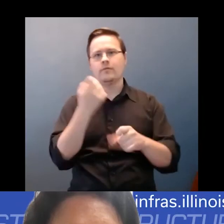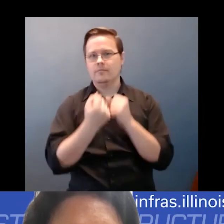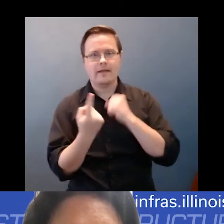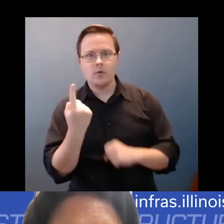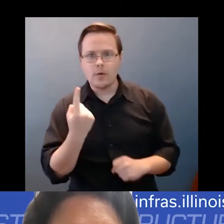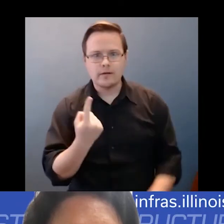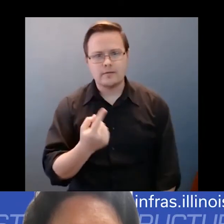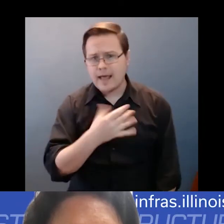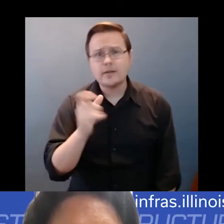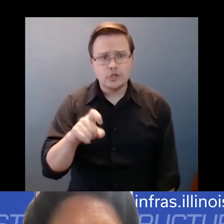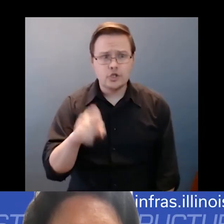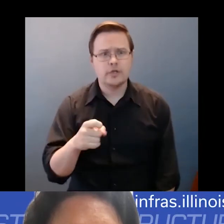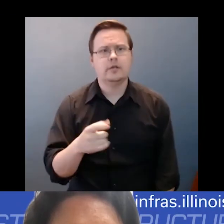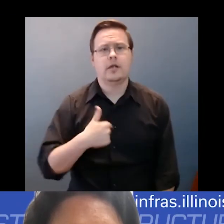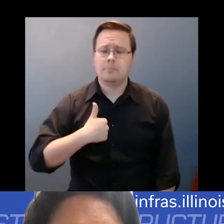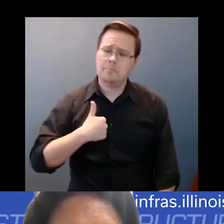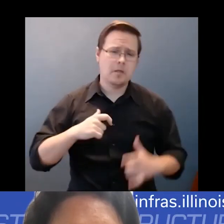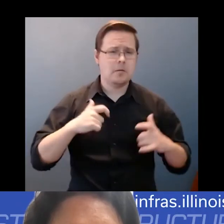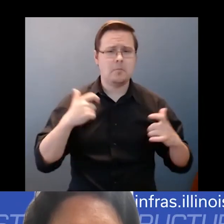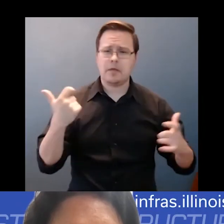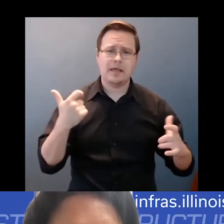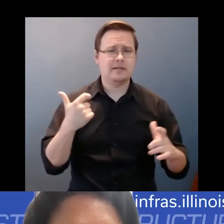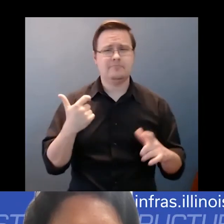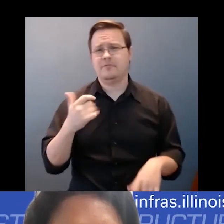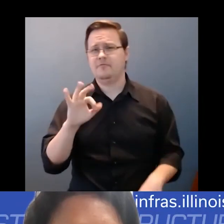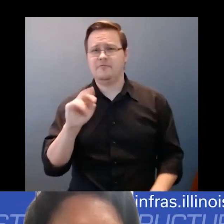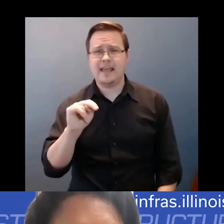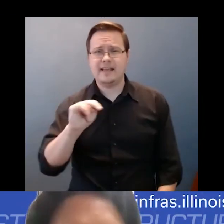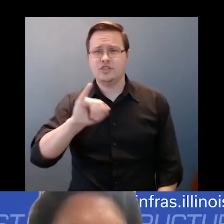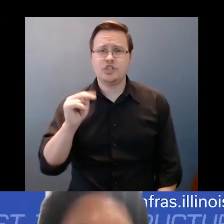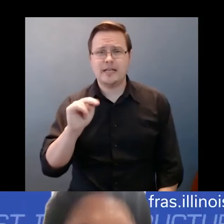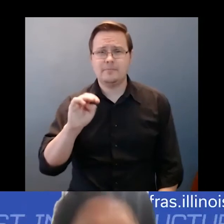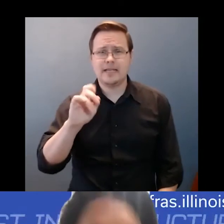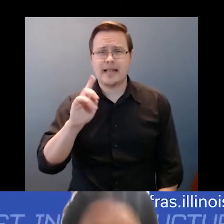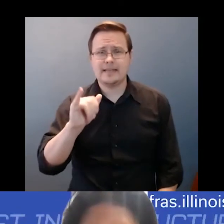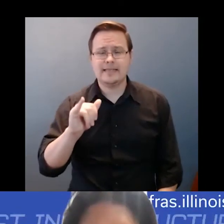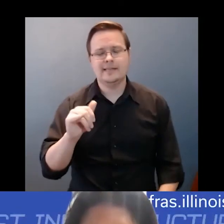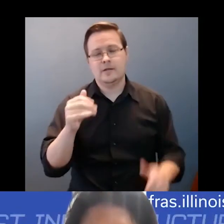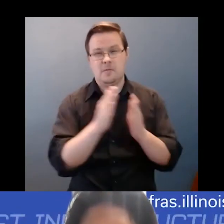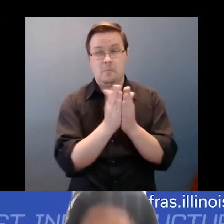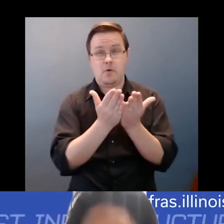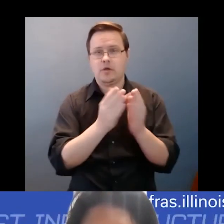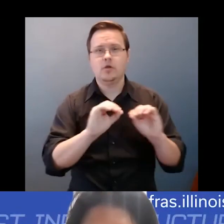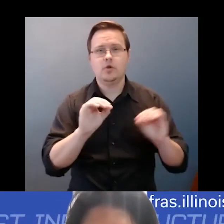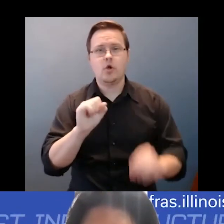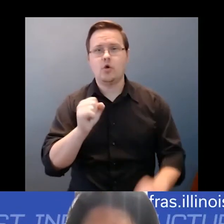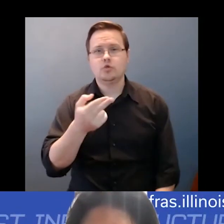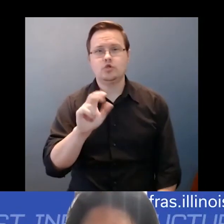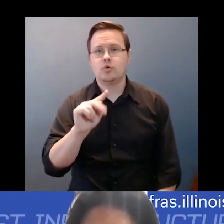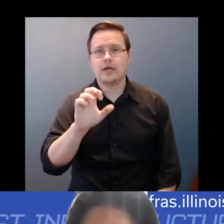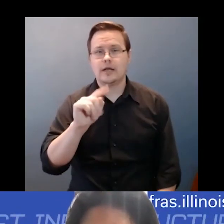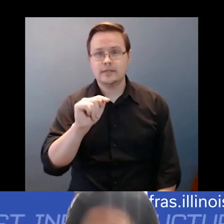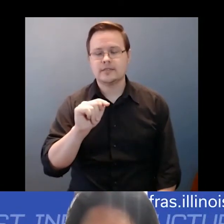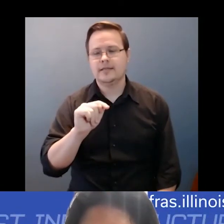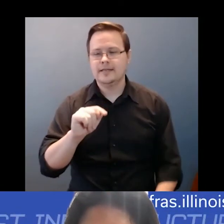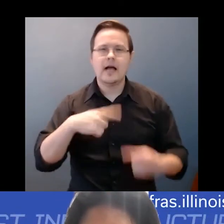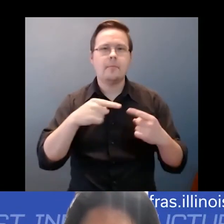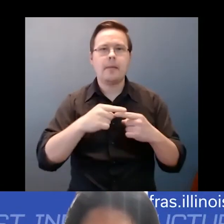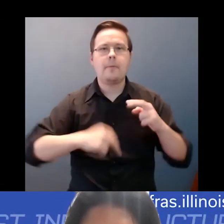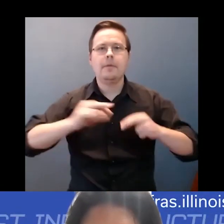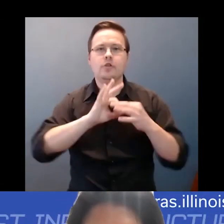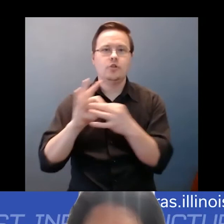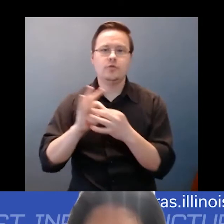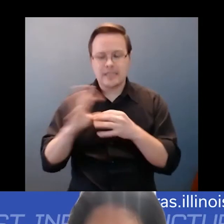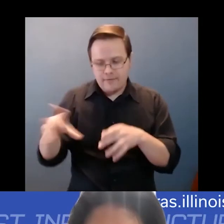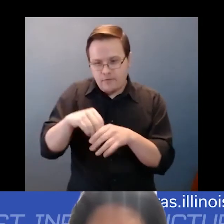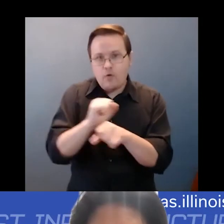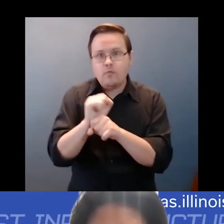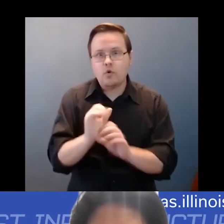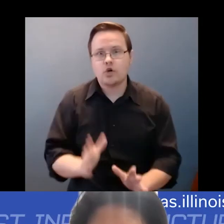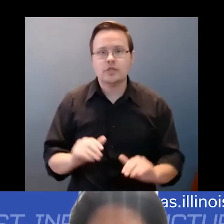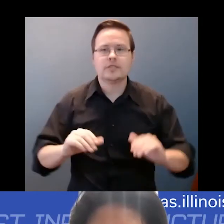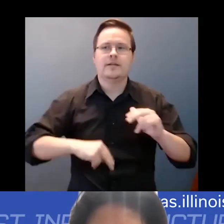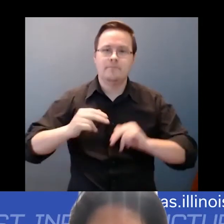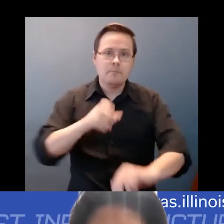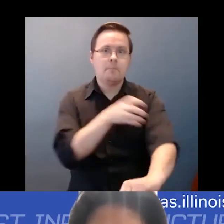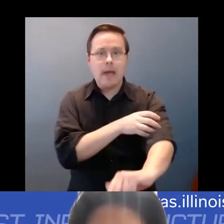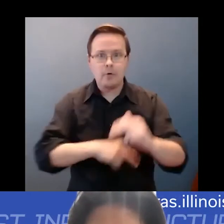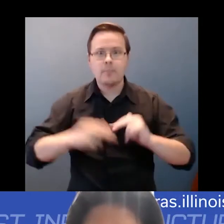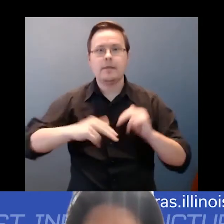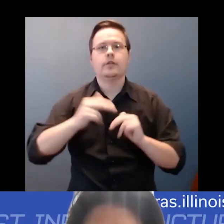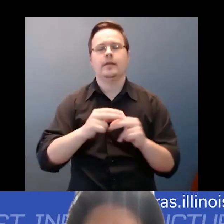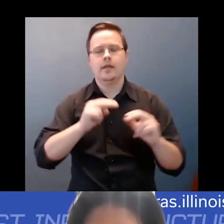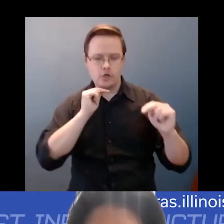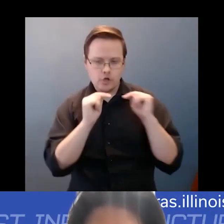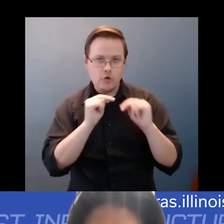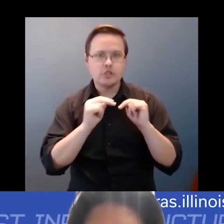you know it takes a lot of work from everybody as it should, and I am a big fan of Jean McCallum whose book no shortcuts is about how to build unions that really involved workers from the bottom up and like all stages of like power building in negotiating